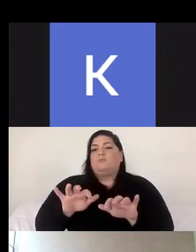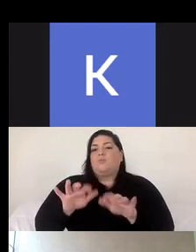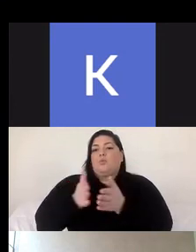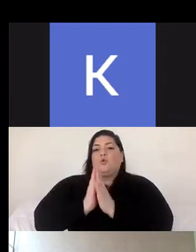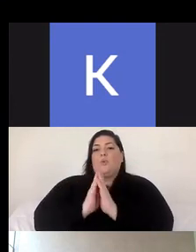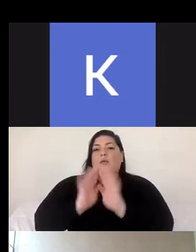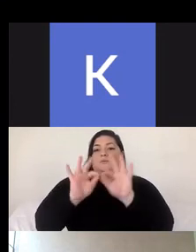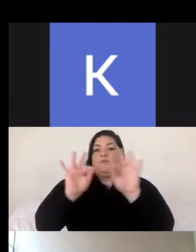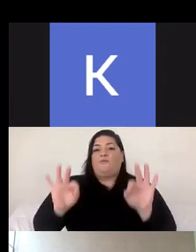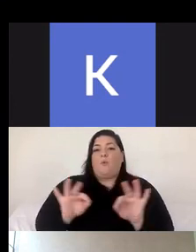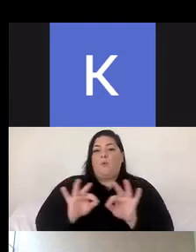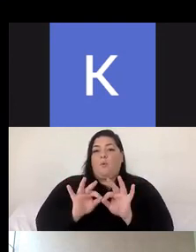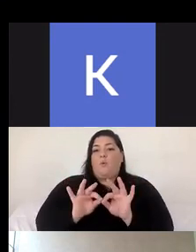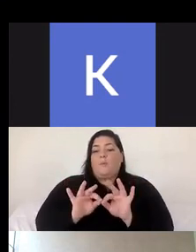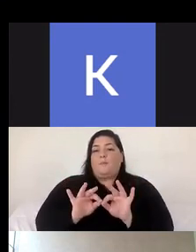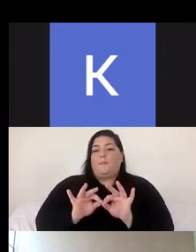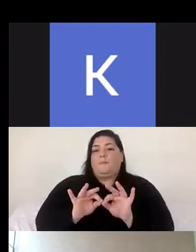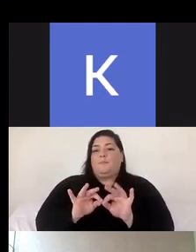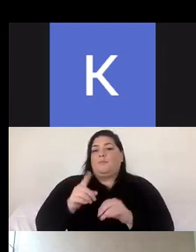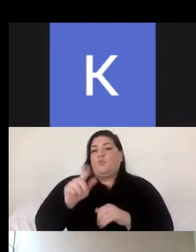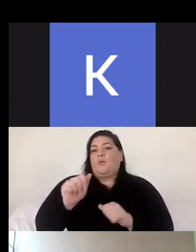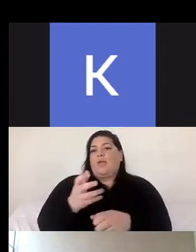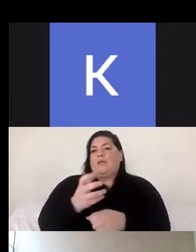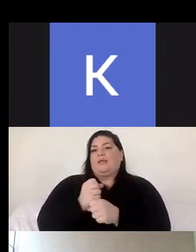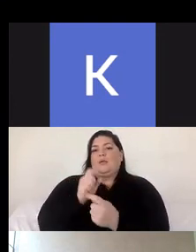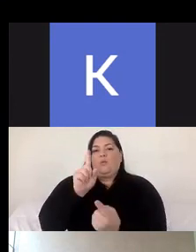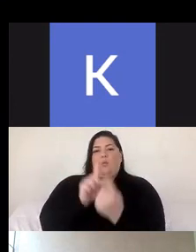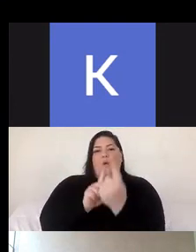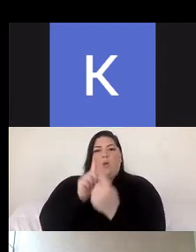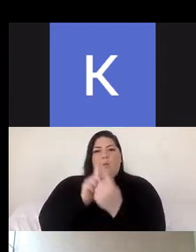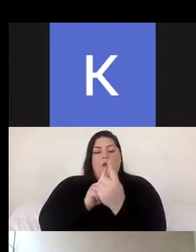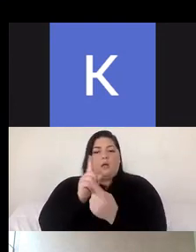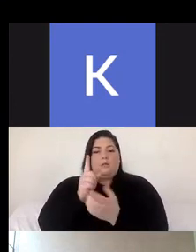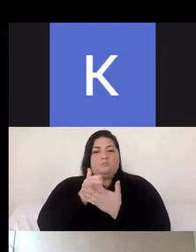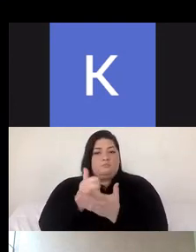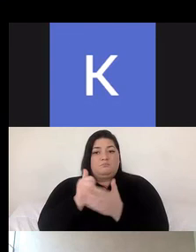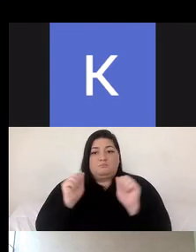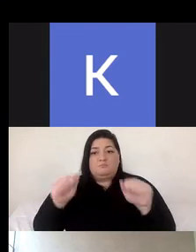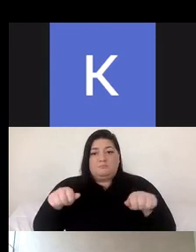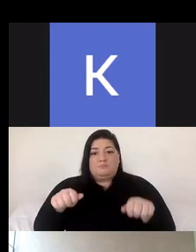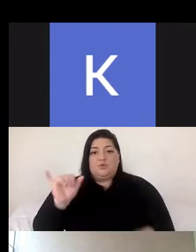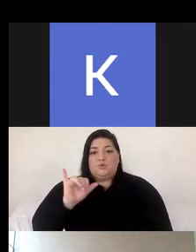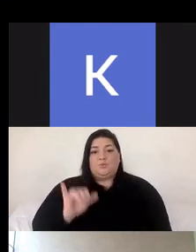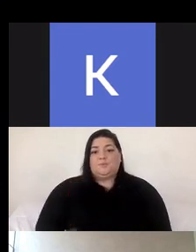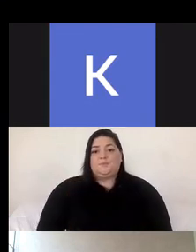on our website to get one-on-one attention, as well.